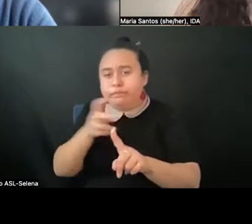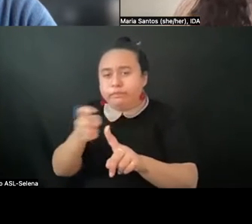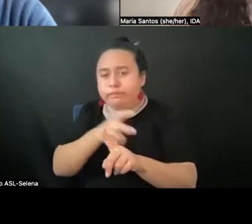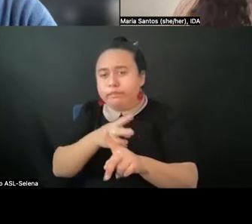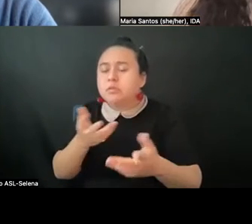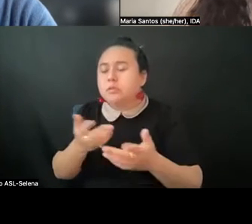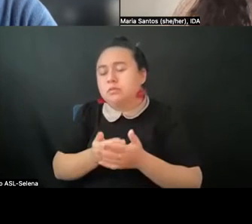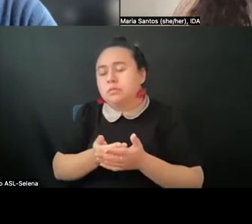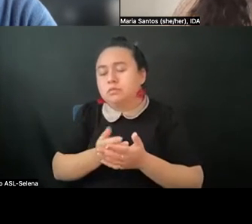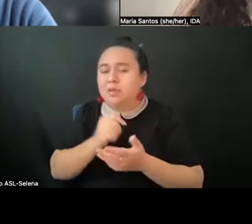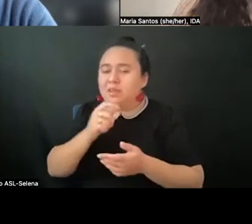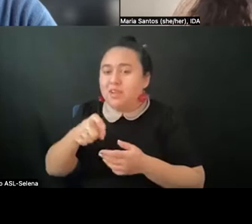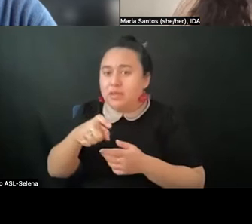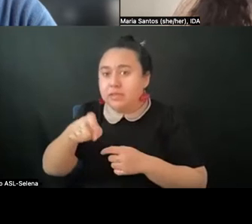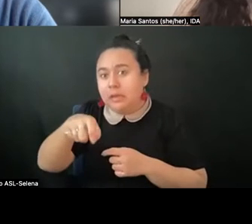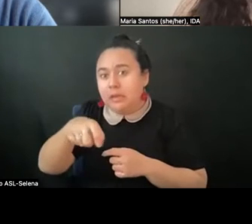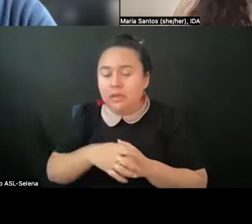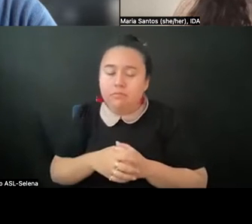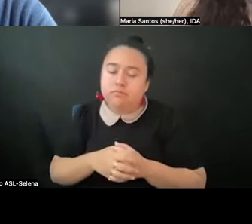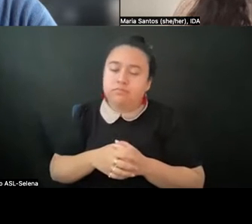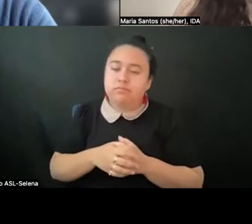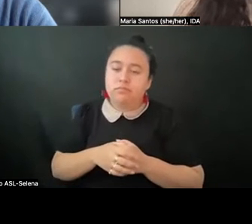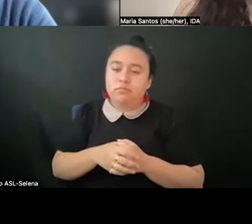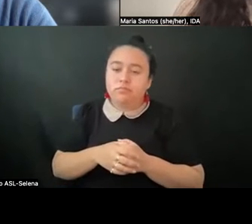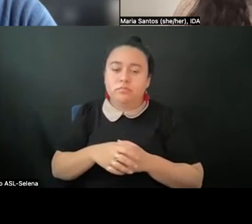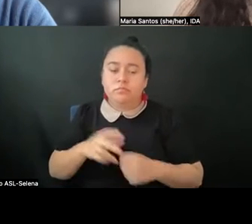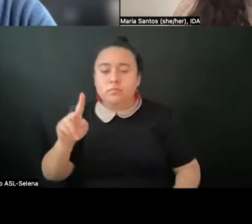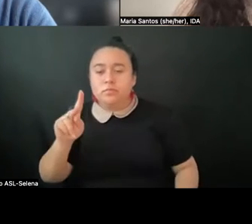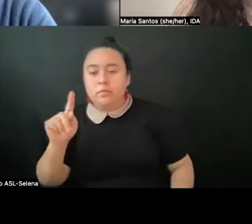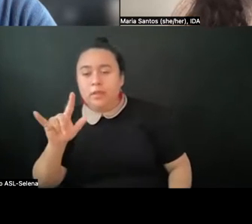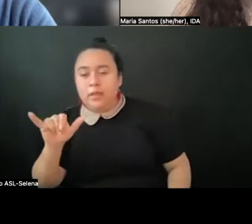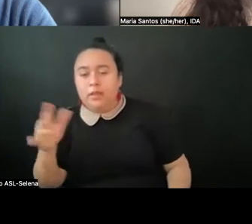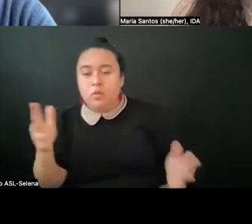Katy, what is the gross sum that is being granted and how many projects --